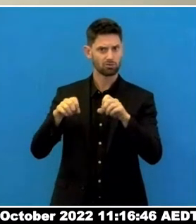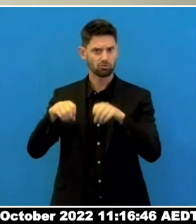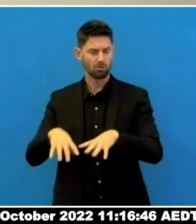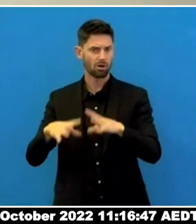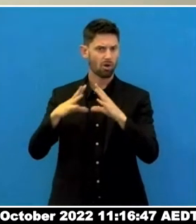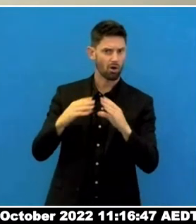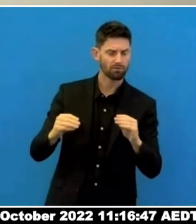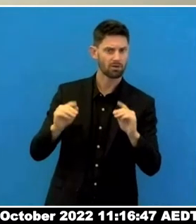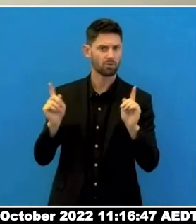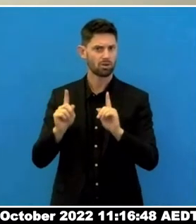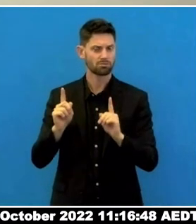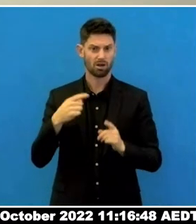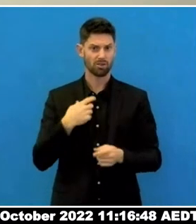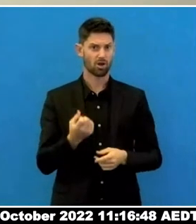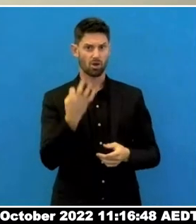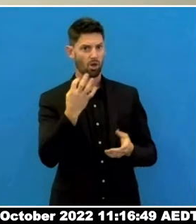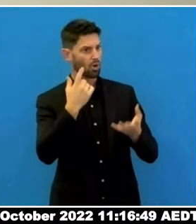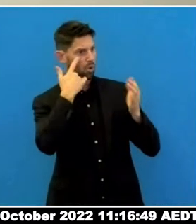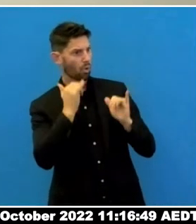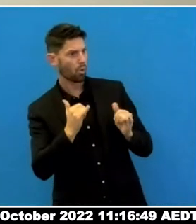and I don't have any lawyer helping me with it.